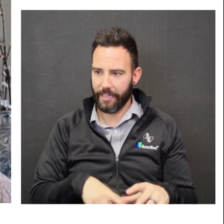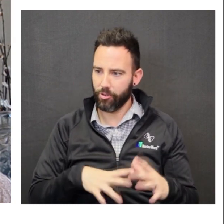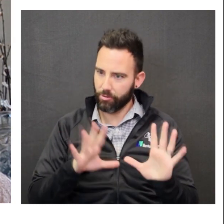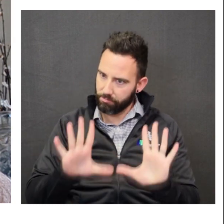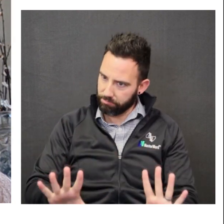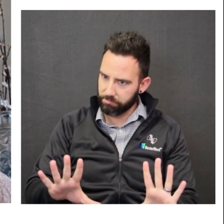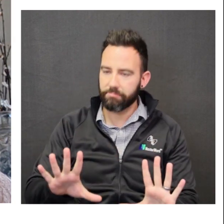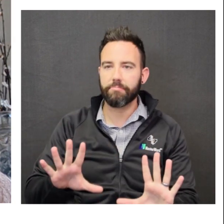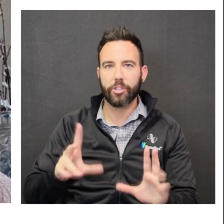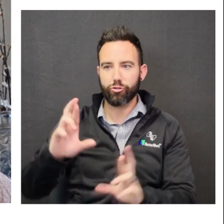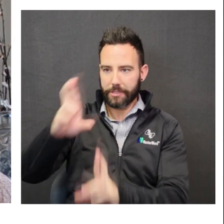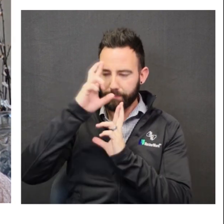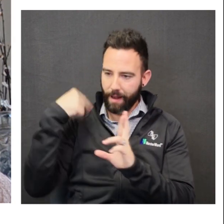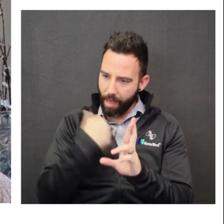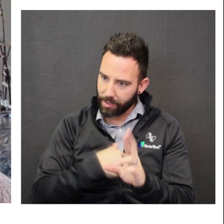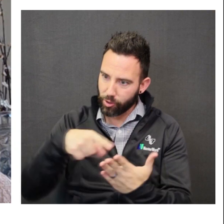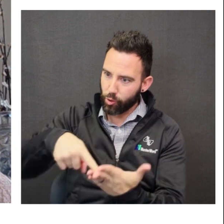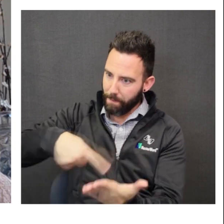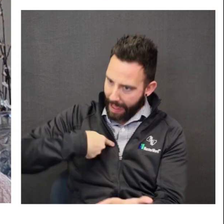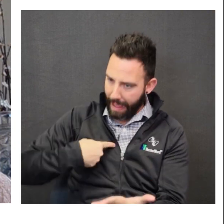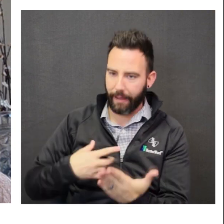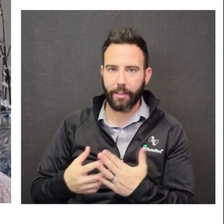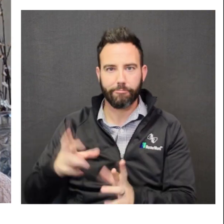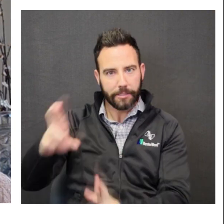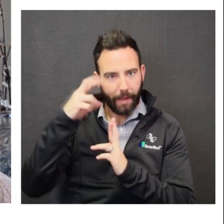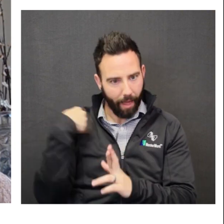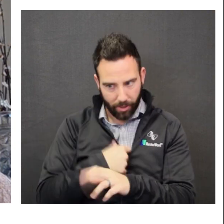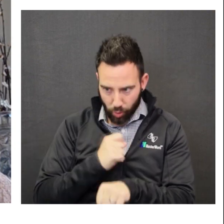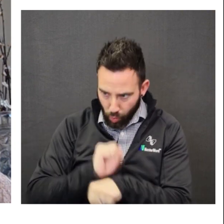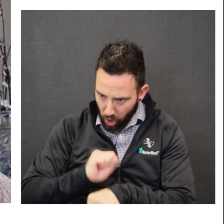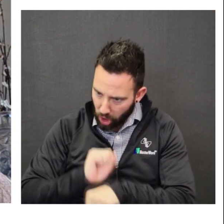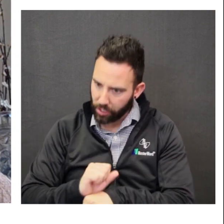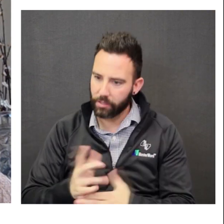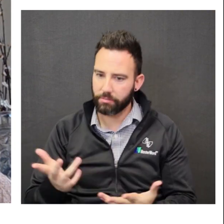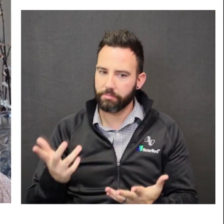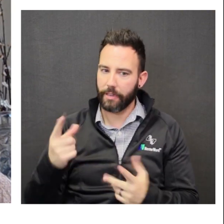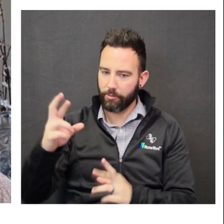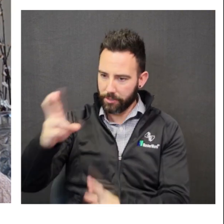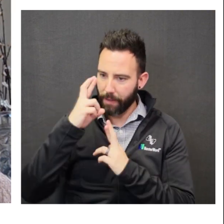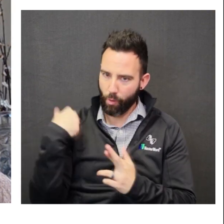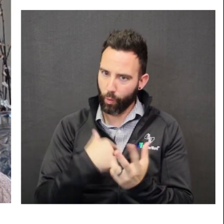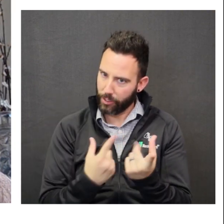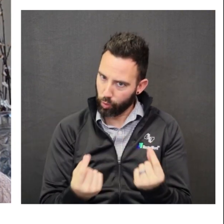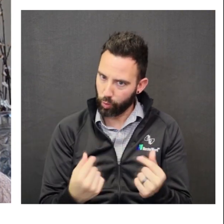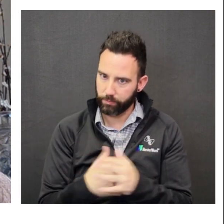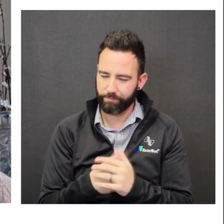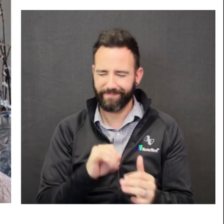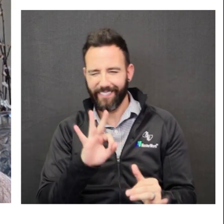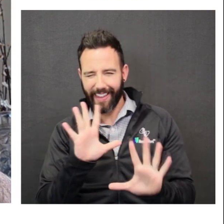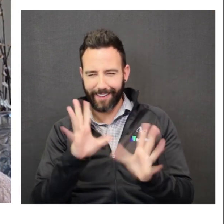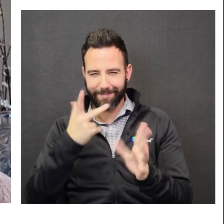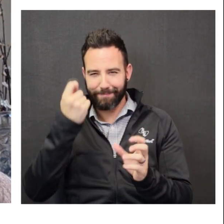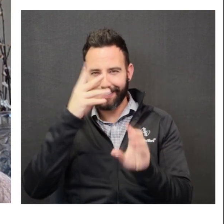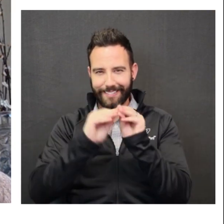need to have the dignity of pay, and the dignity of good work, and the dignity of being there. So, if that makes sense,